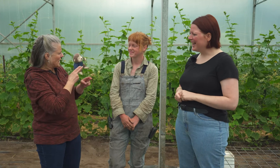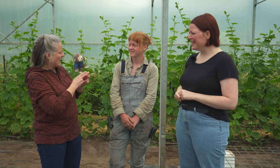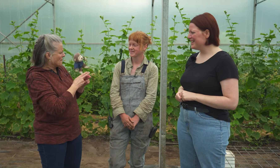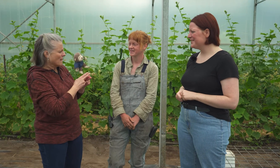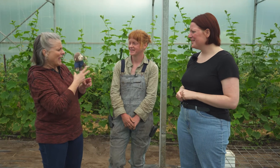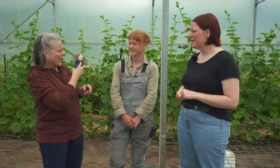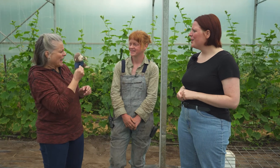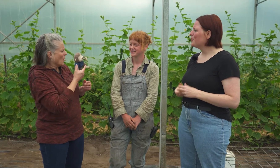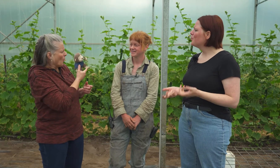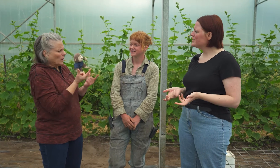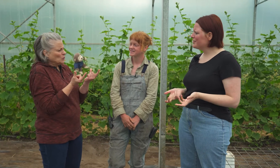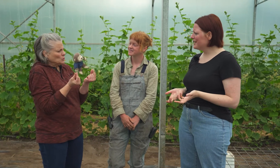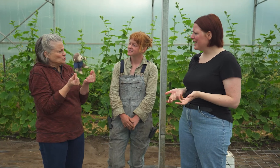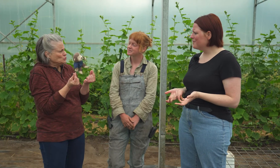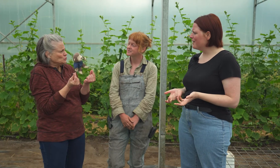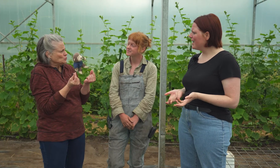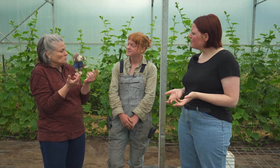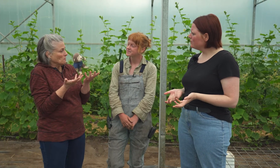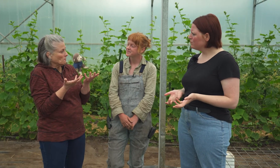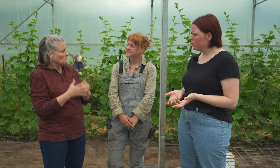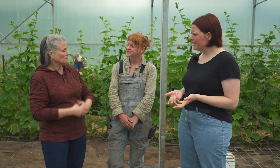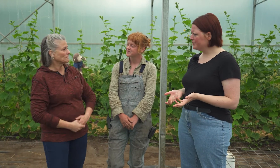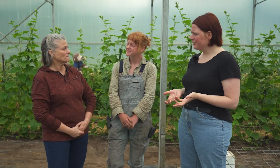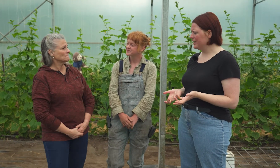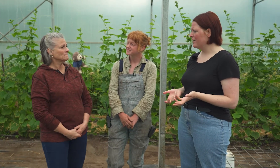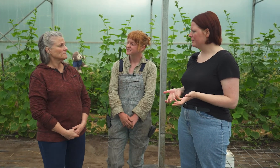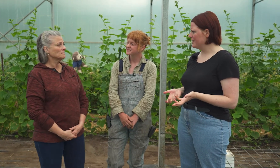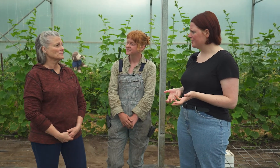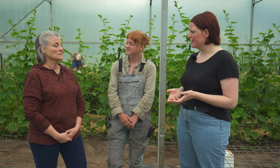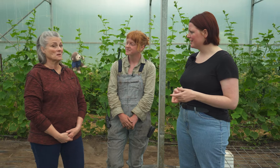Hi, what's your name? And what do you do here at Blandford?